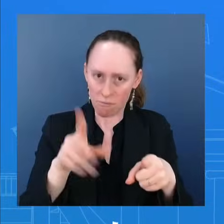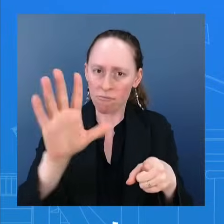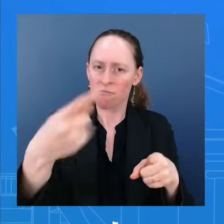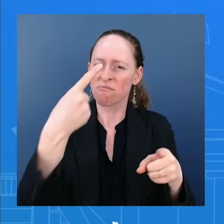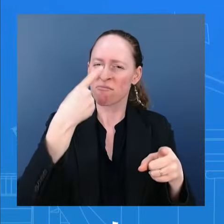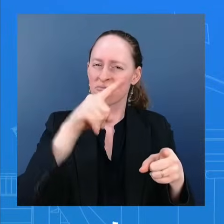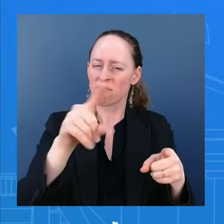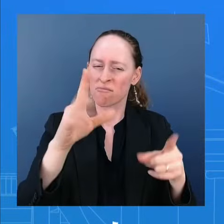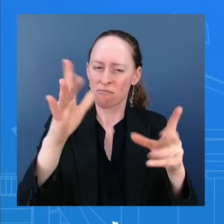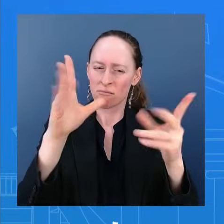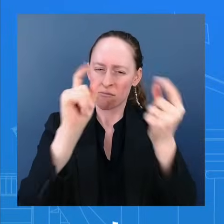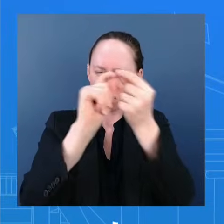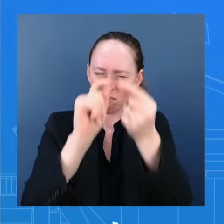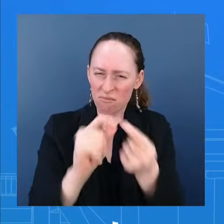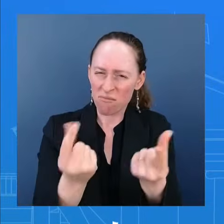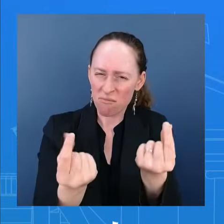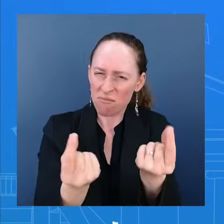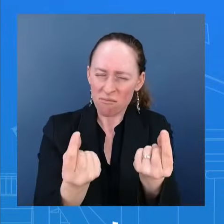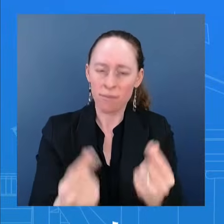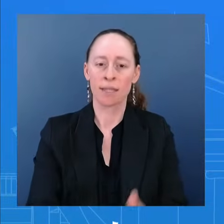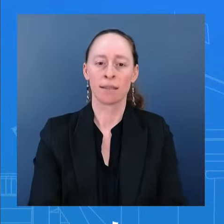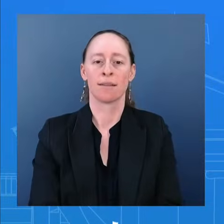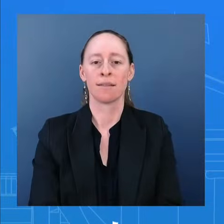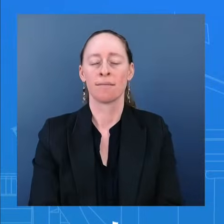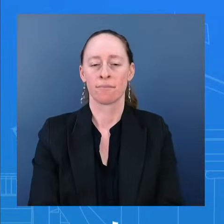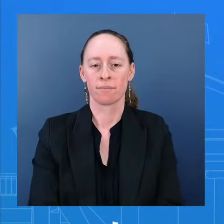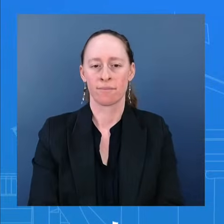the situation for Hamas has radically changed, particularly because of what's happened.